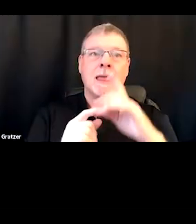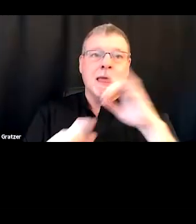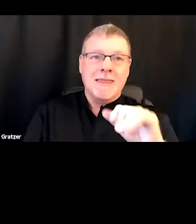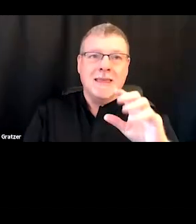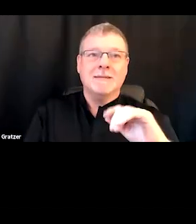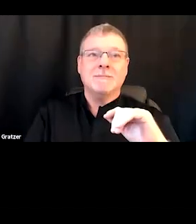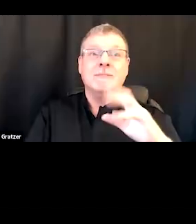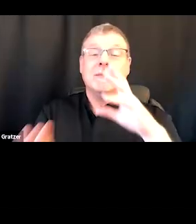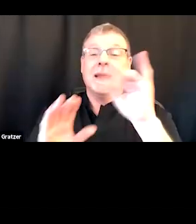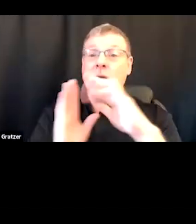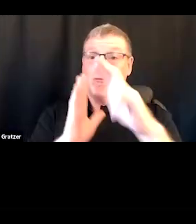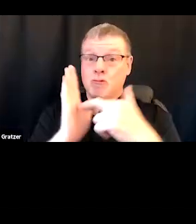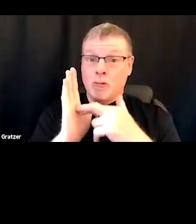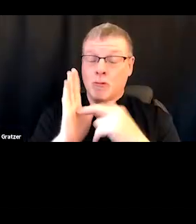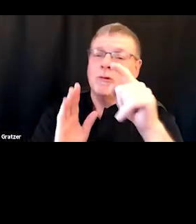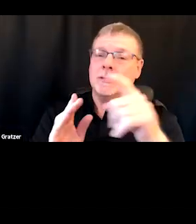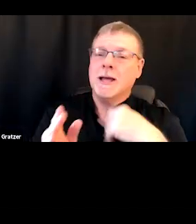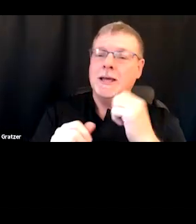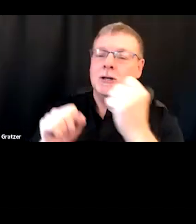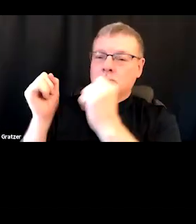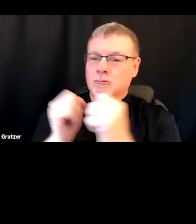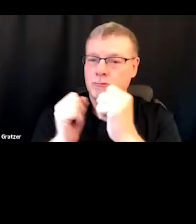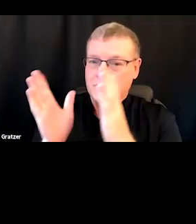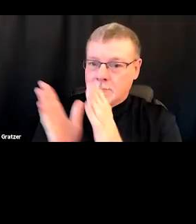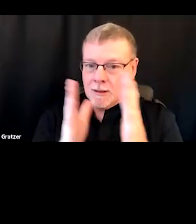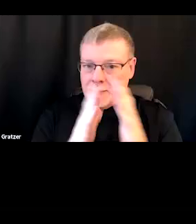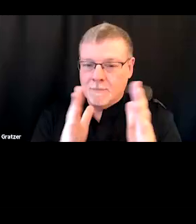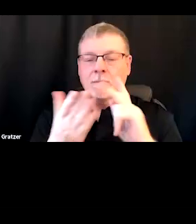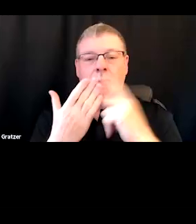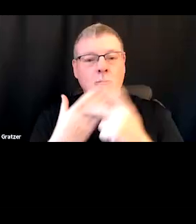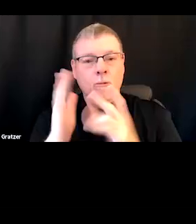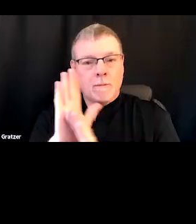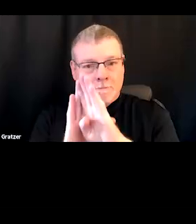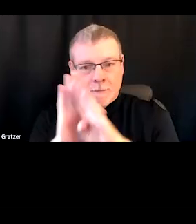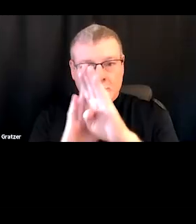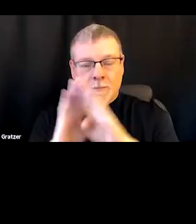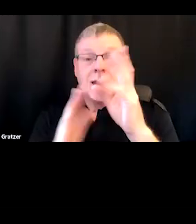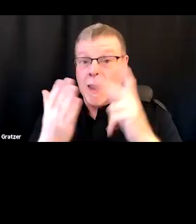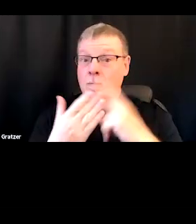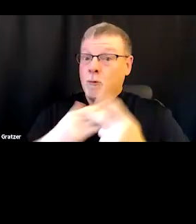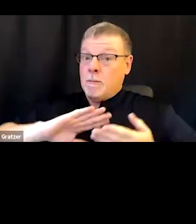In this role, she guides strategic planning, program development, and program operations